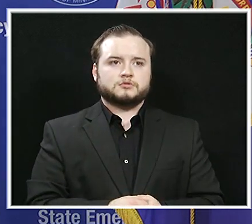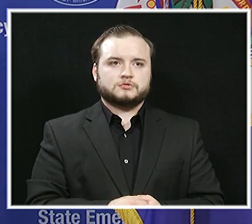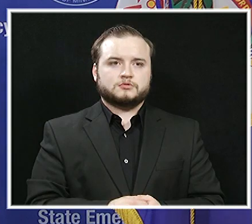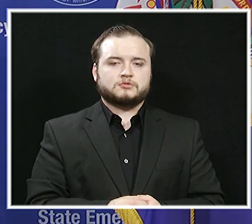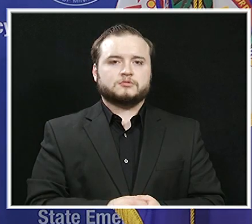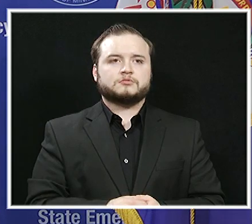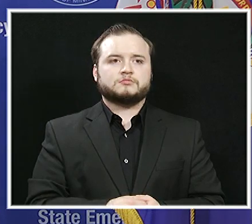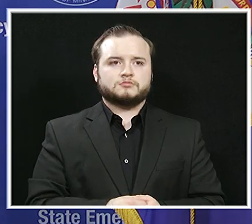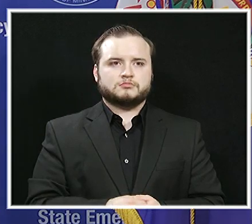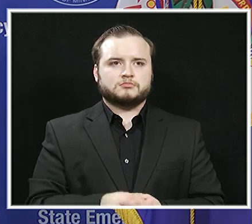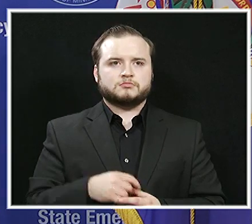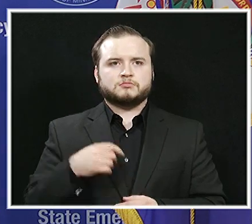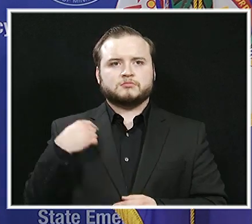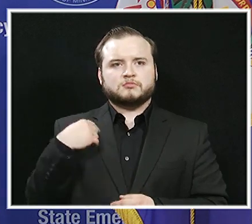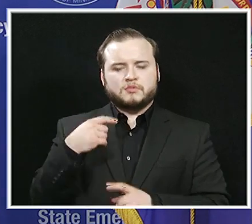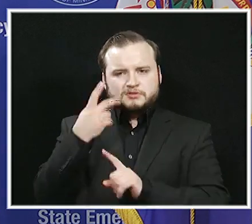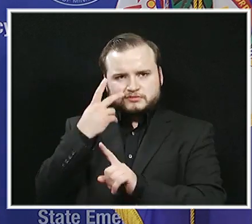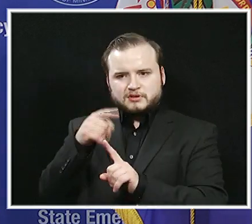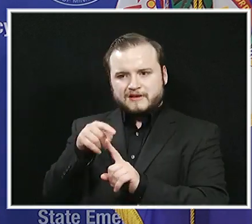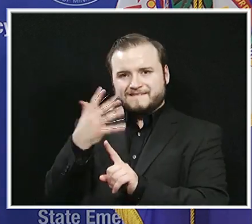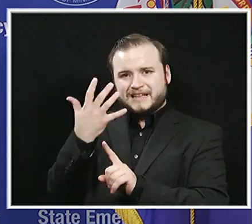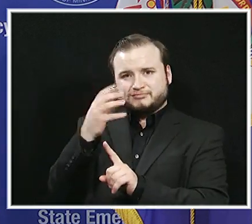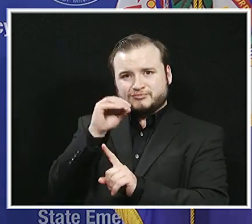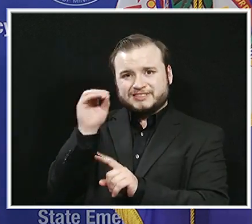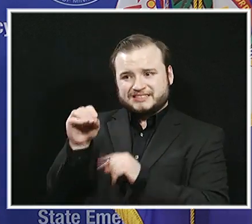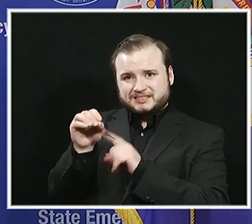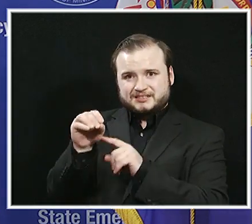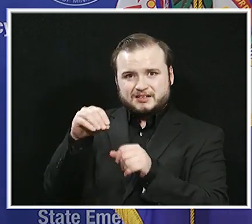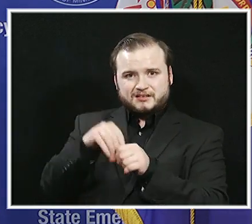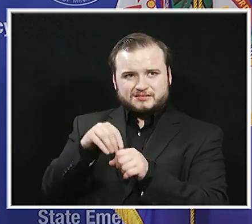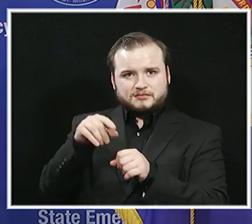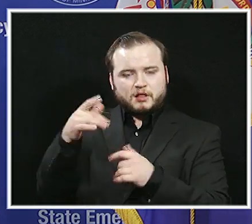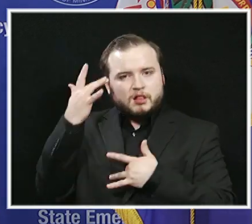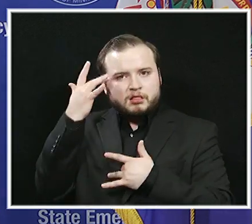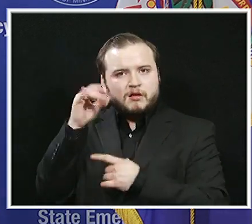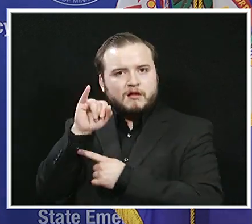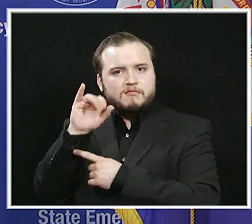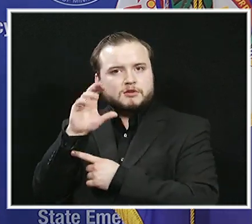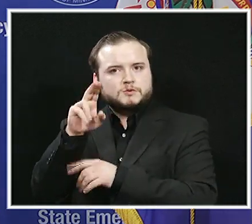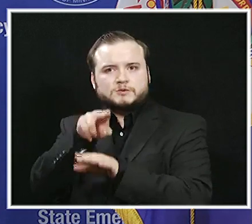We certainly want to avoid getting anyone who's going to fall into that 5% that